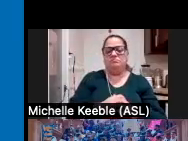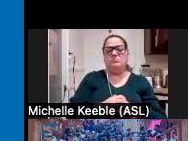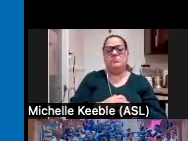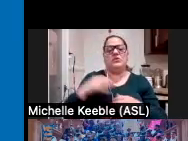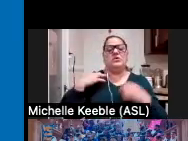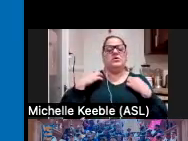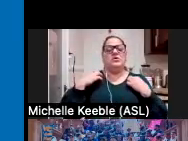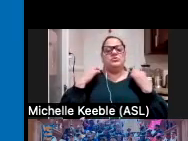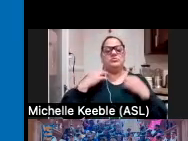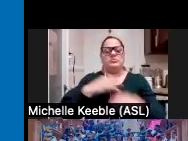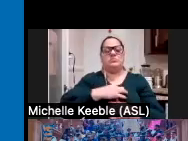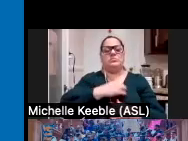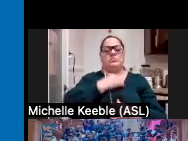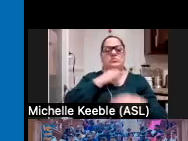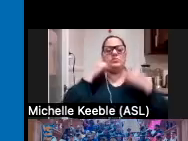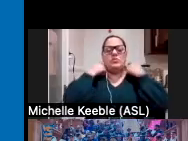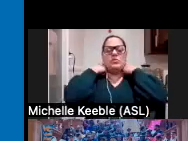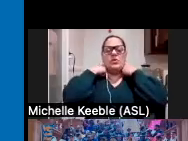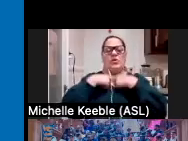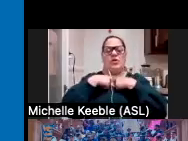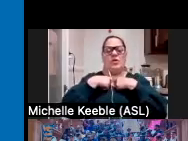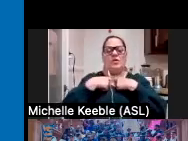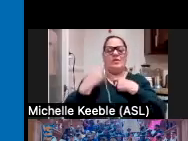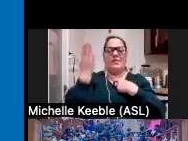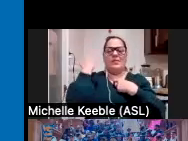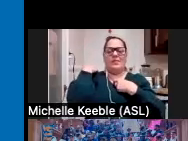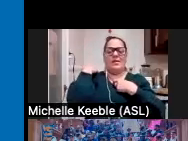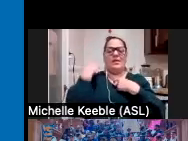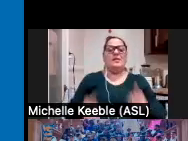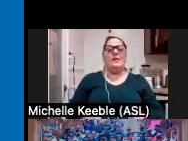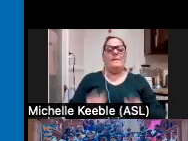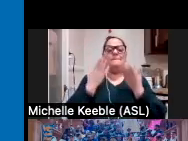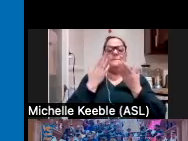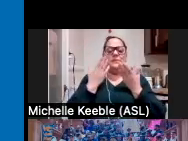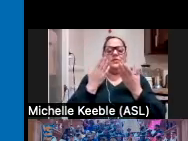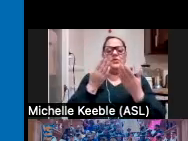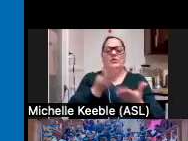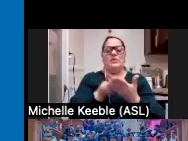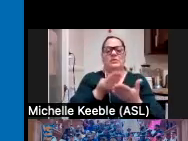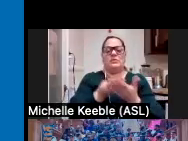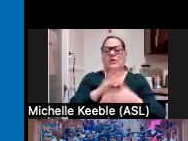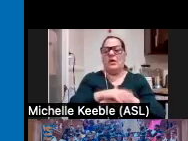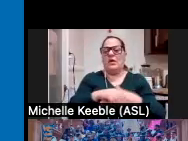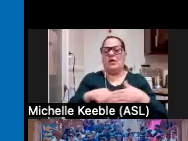tie with a collar. And my backdrop is the million-dollar staircase in Albany, New York,